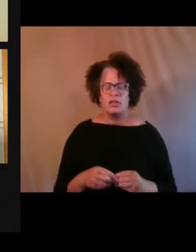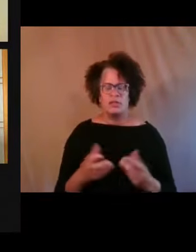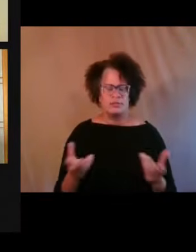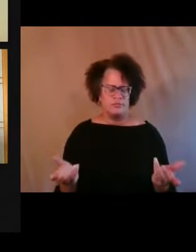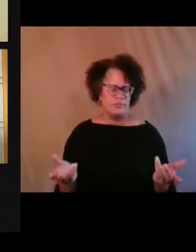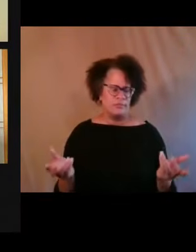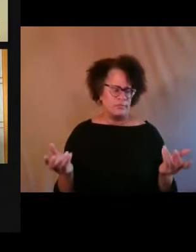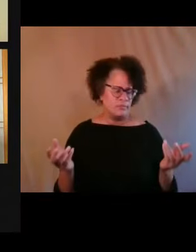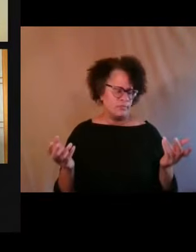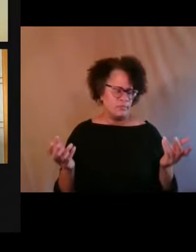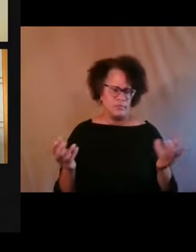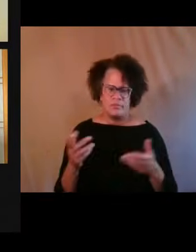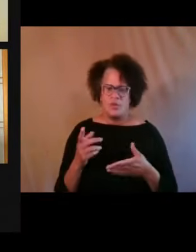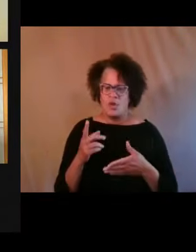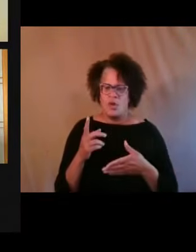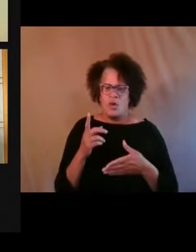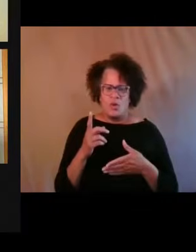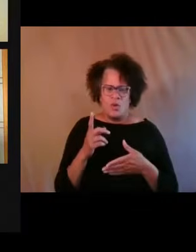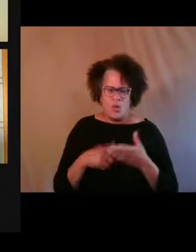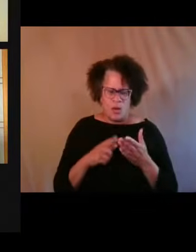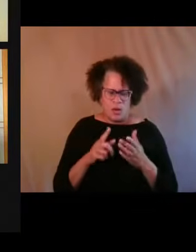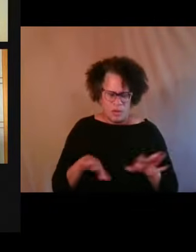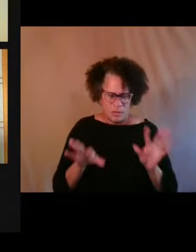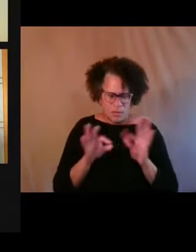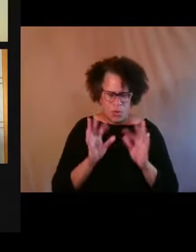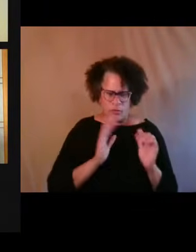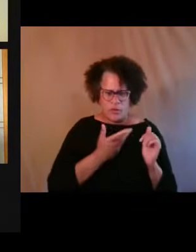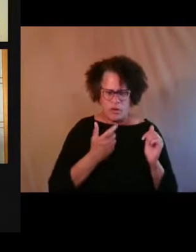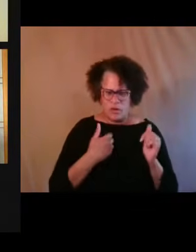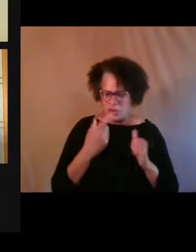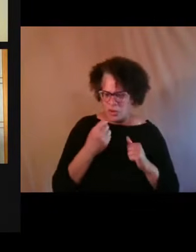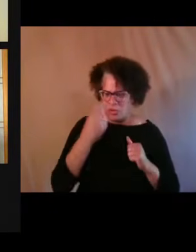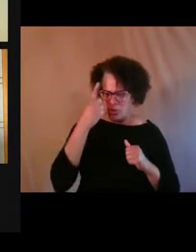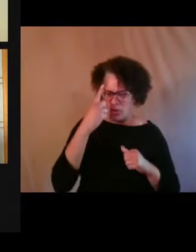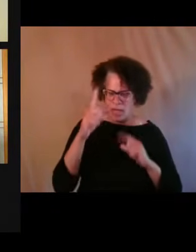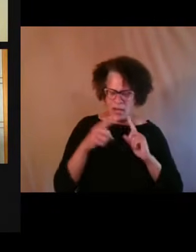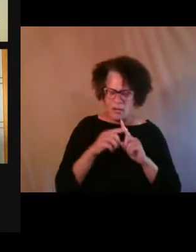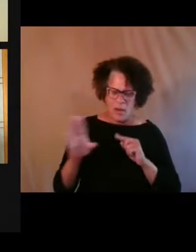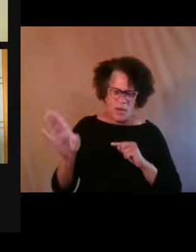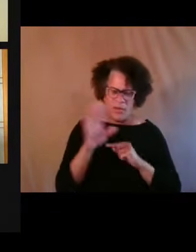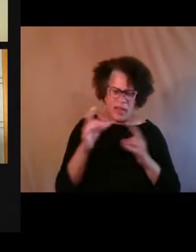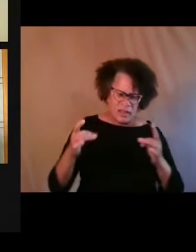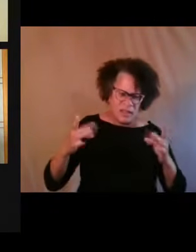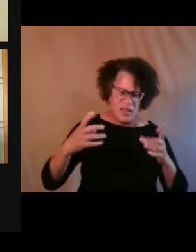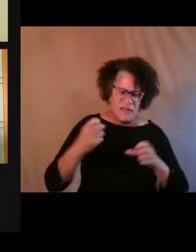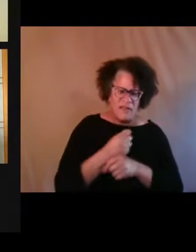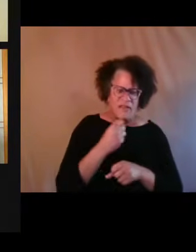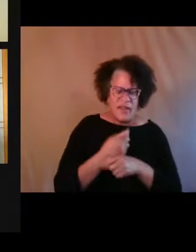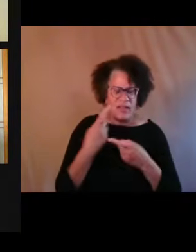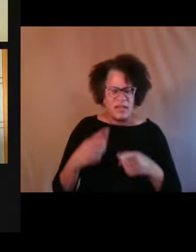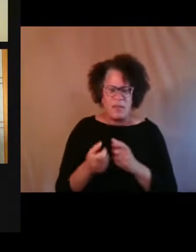What is it that we should understand about this violence? What are the most important things?